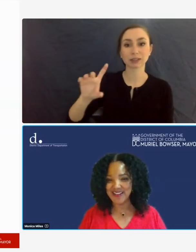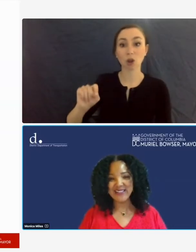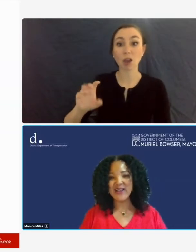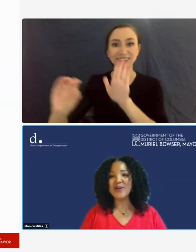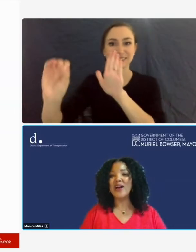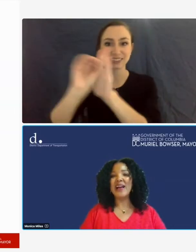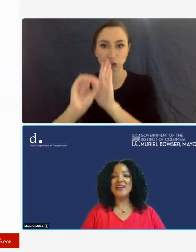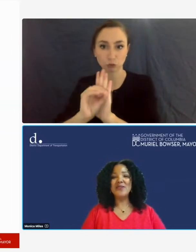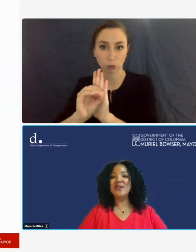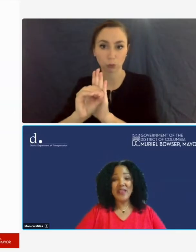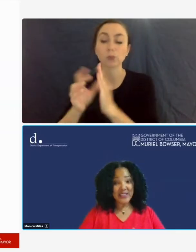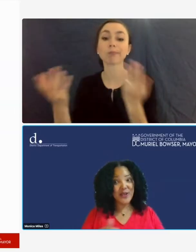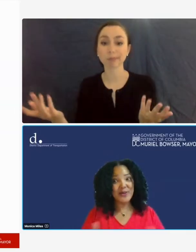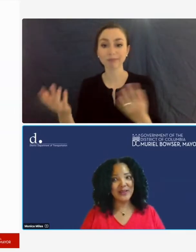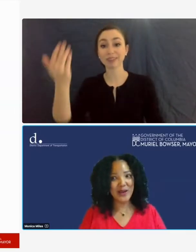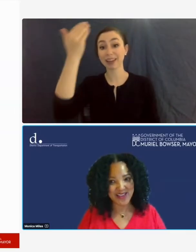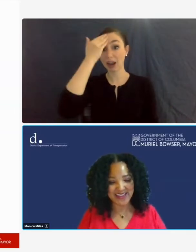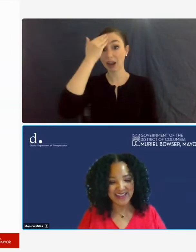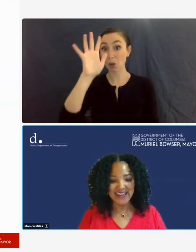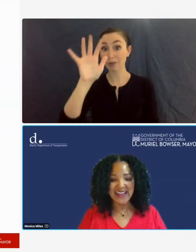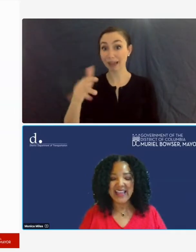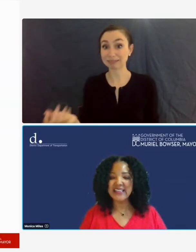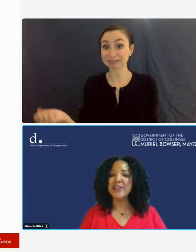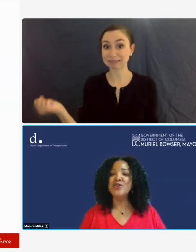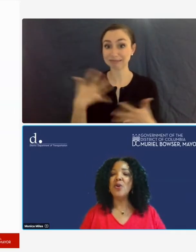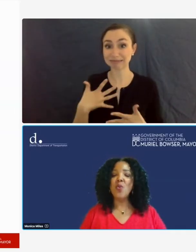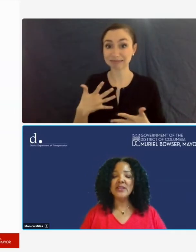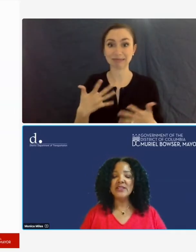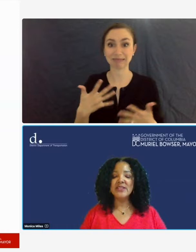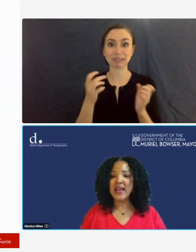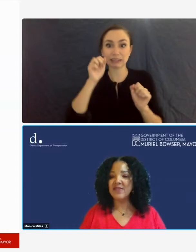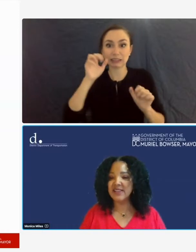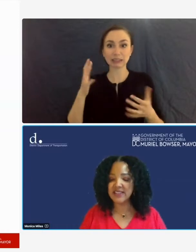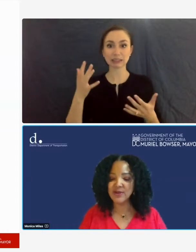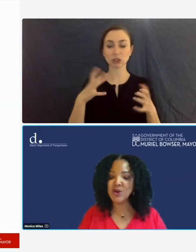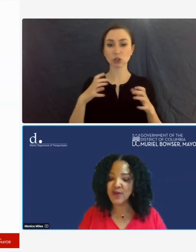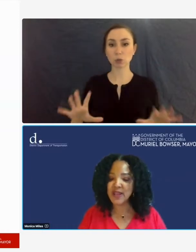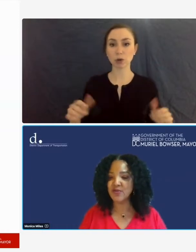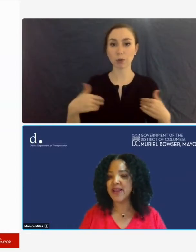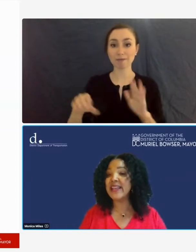so i know that that's very alarming and you don't want to have a zero overhead rate in the